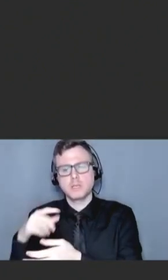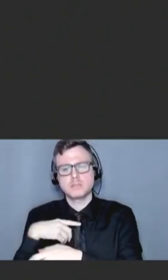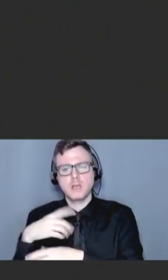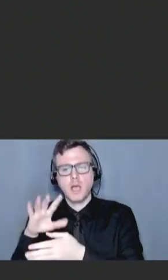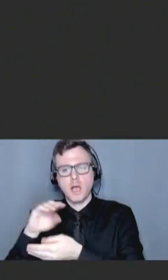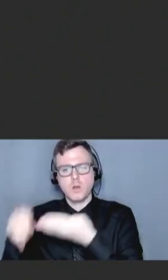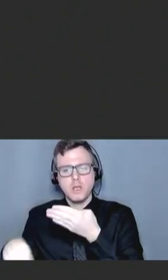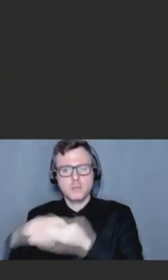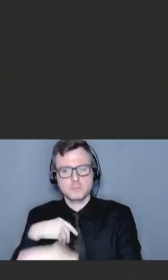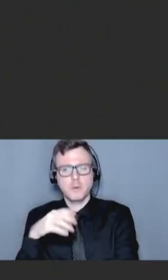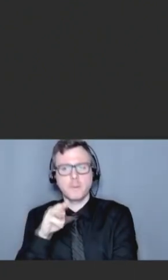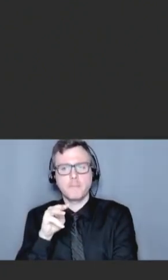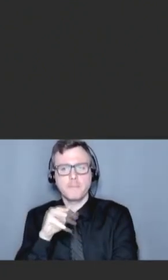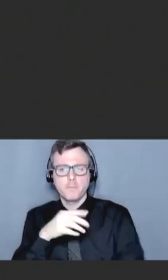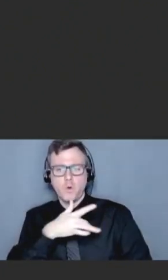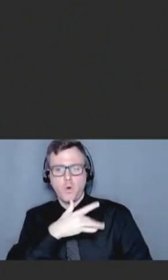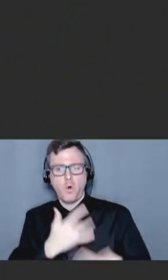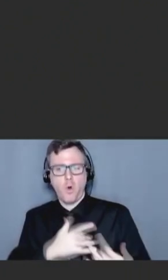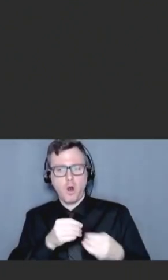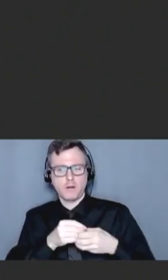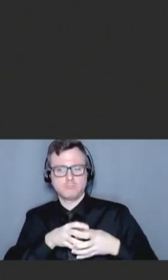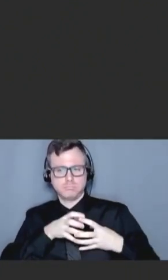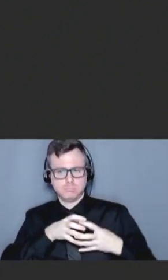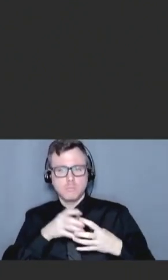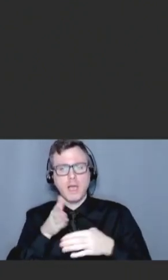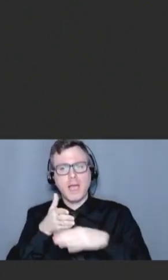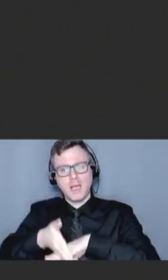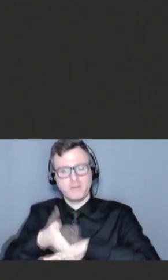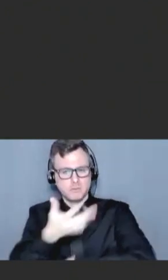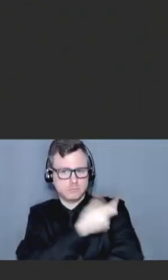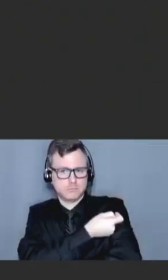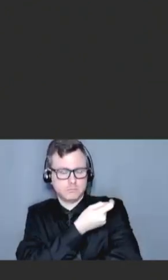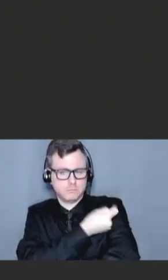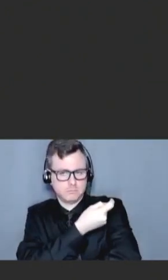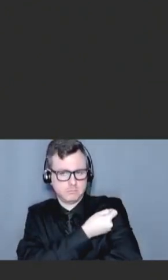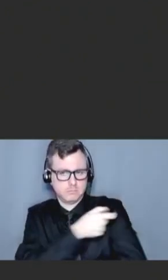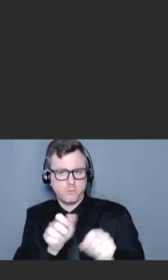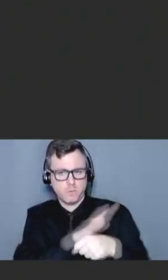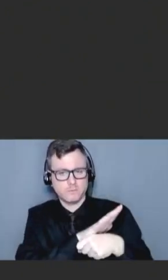mRNA COVID-19 vaccination. And if we'll go to my slide set, please.